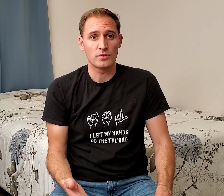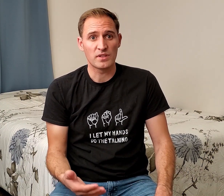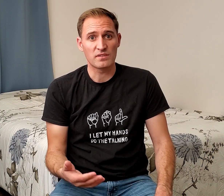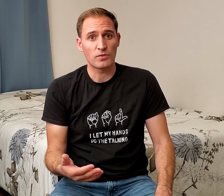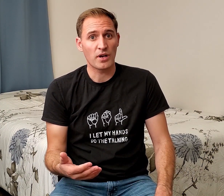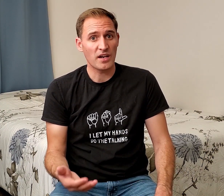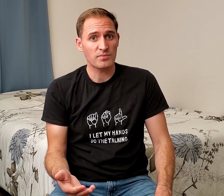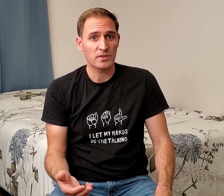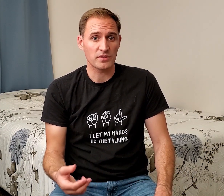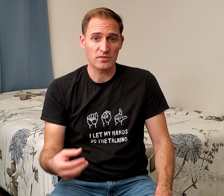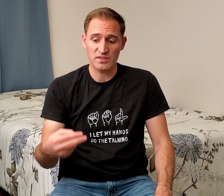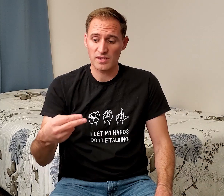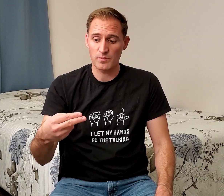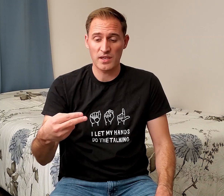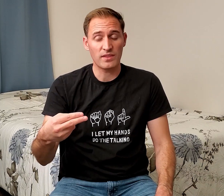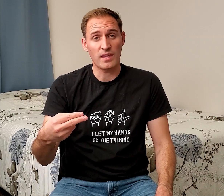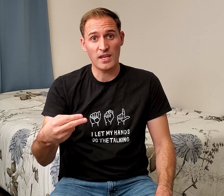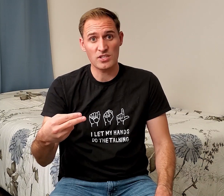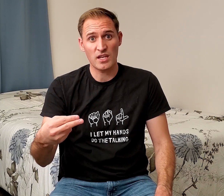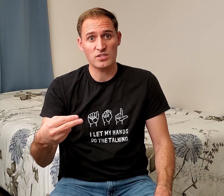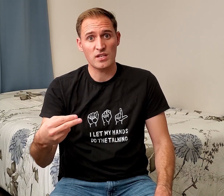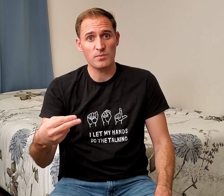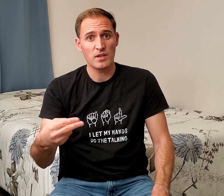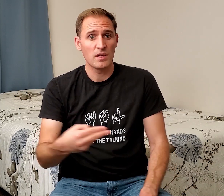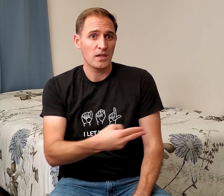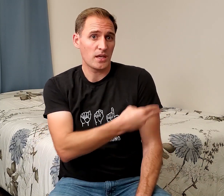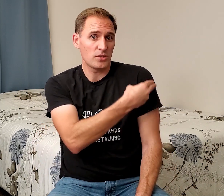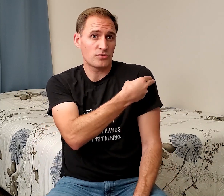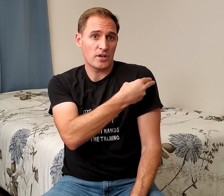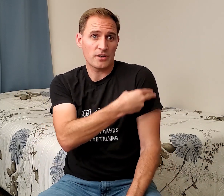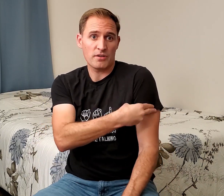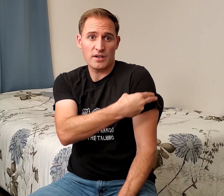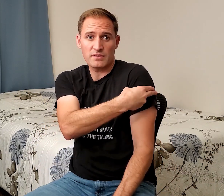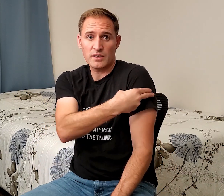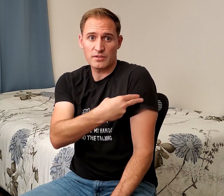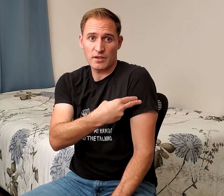is for hospital, you just take the H handshape and you draw a cross on your